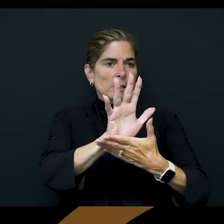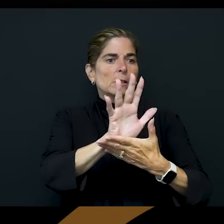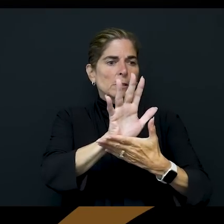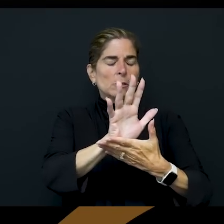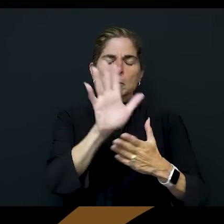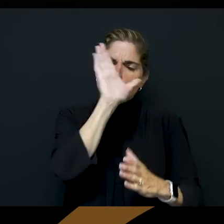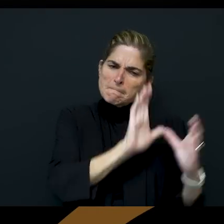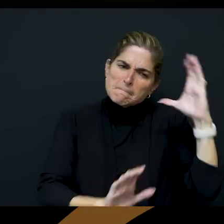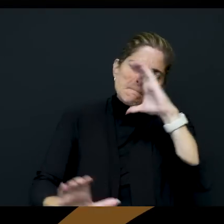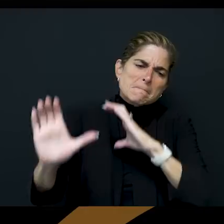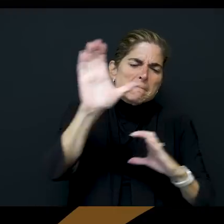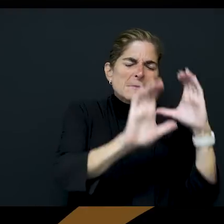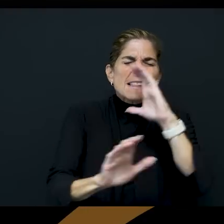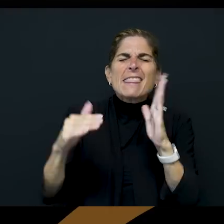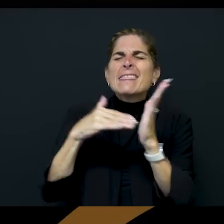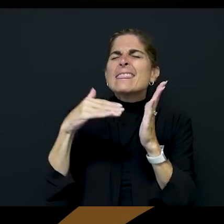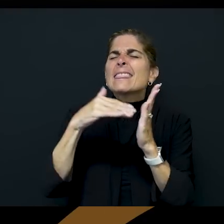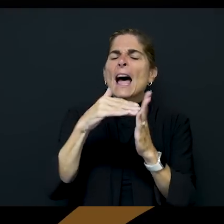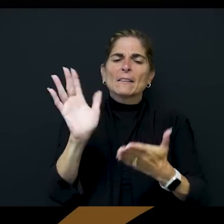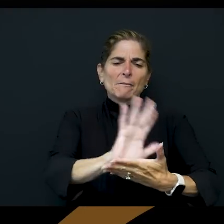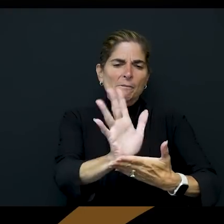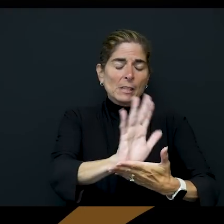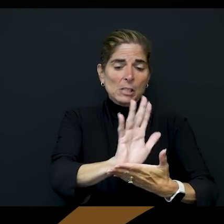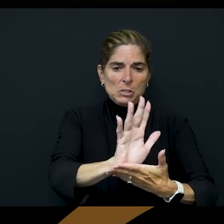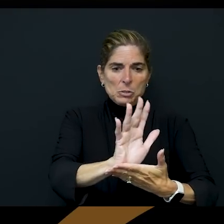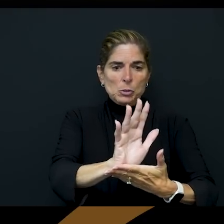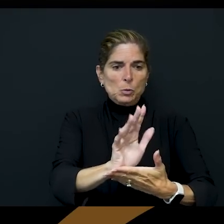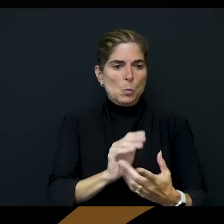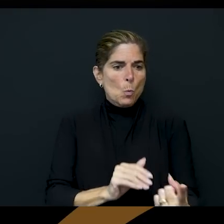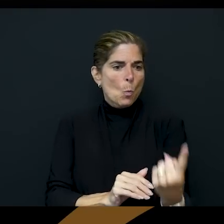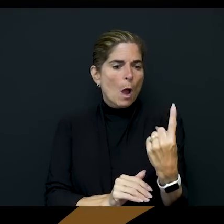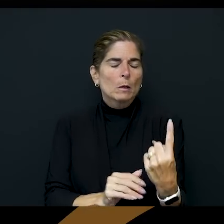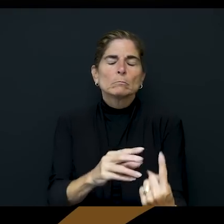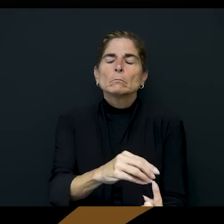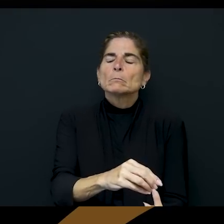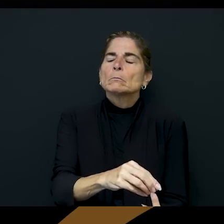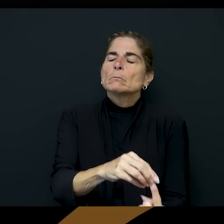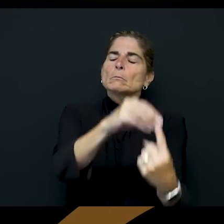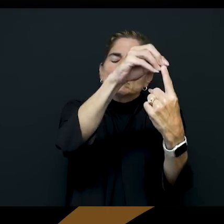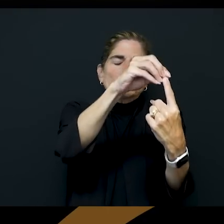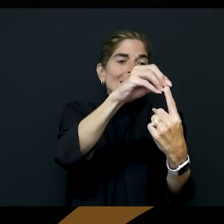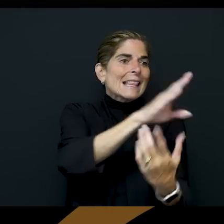We got thousands of videos. One of them is a unicorn of a discovery. She's never auditioned.